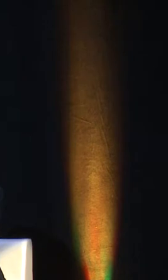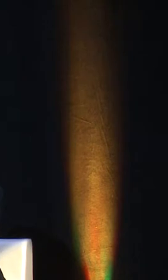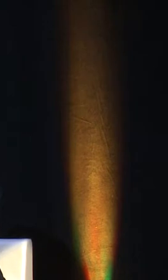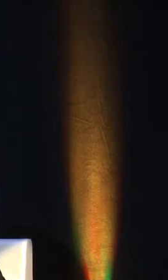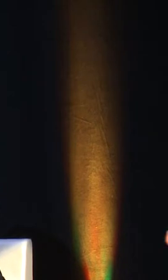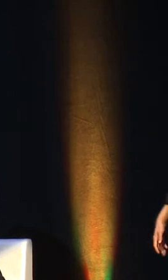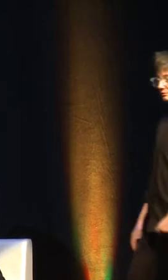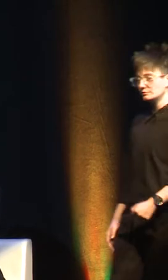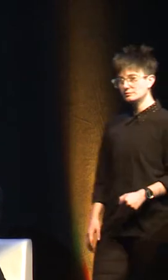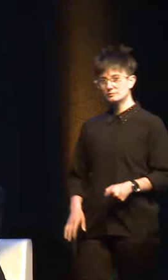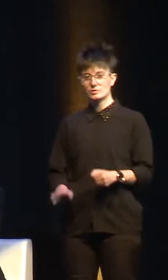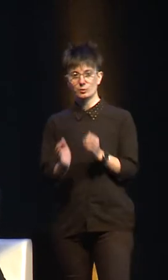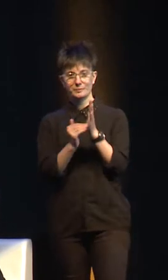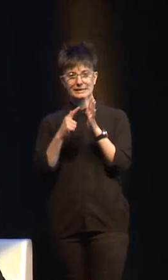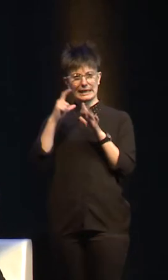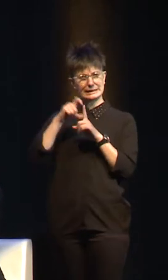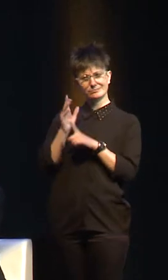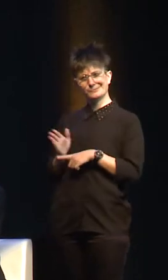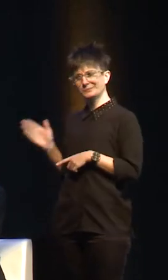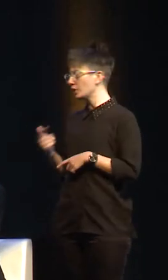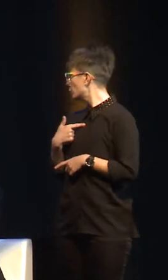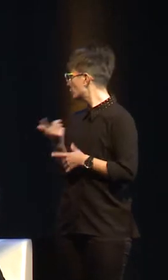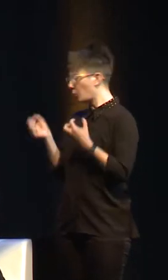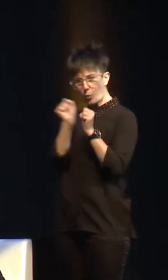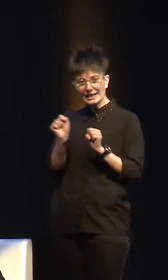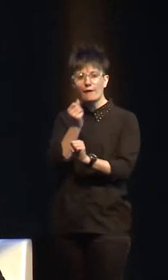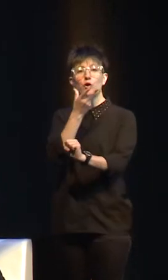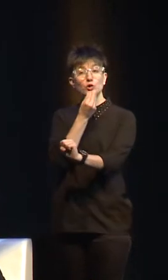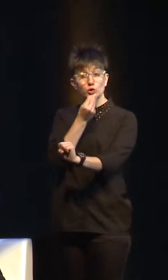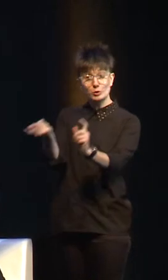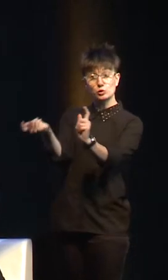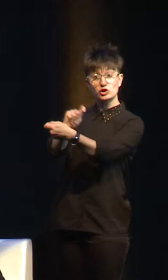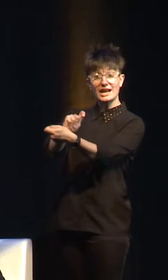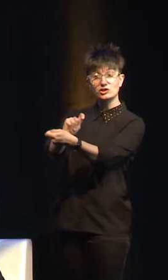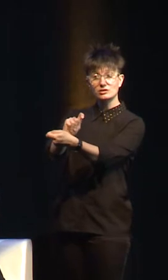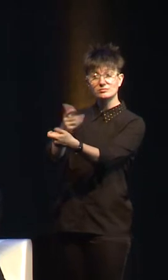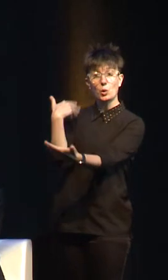I know you're investing in the stuff and you're looking at it and all that type of stuff. Is that what you're wanting from New Zealanders? Is that a signal you’re wanting from consumers?